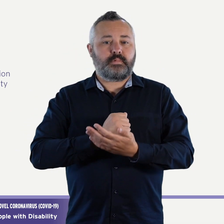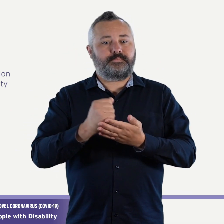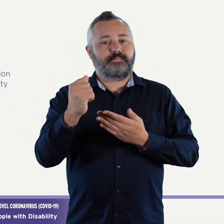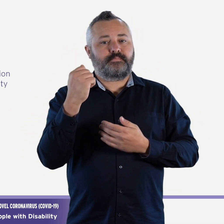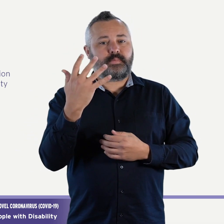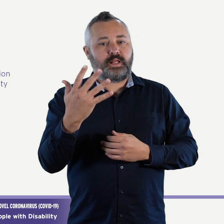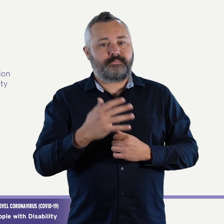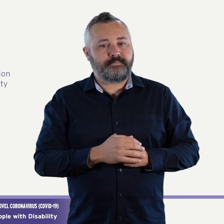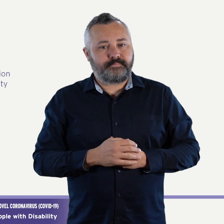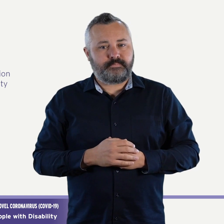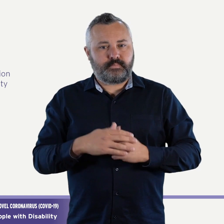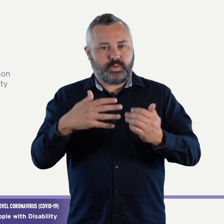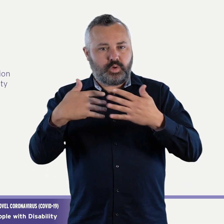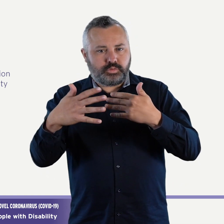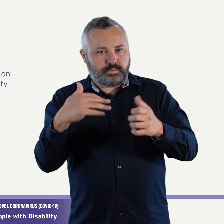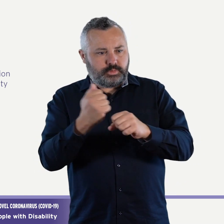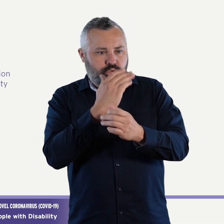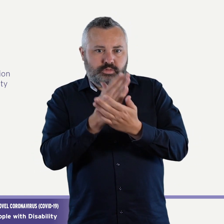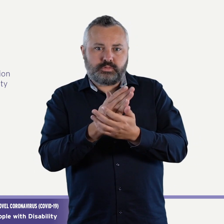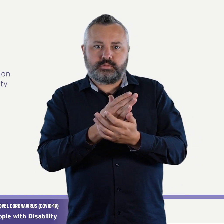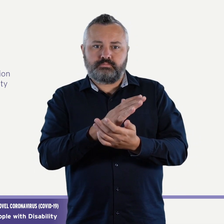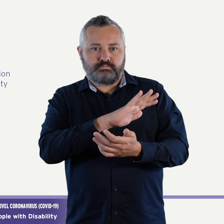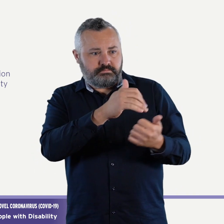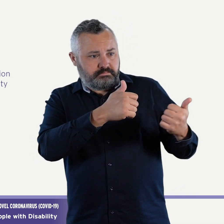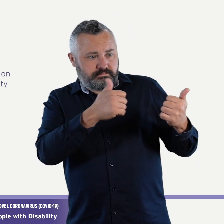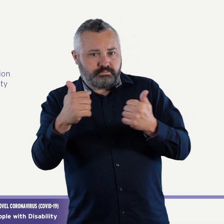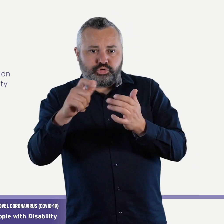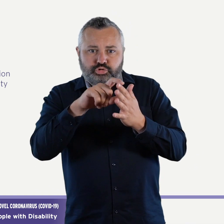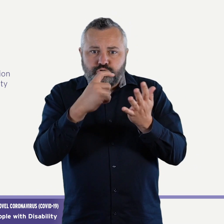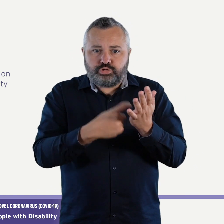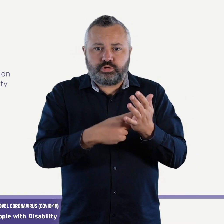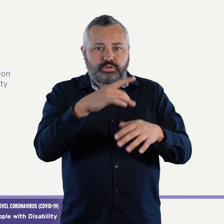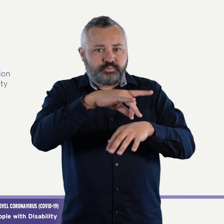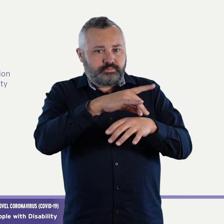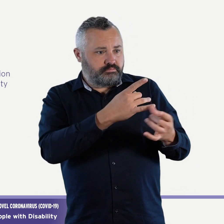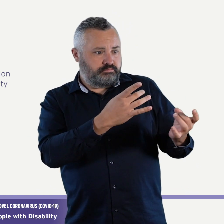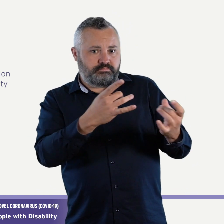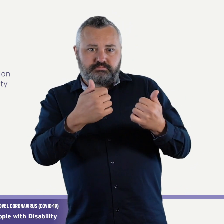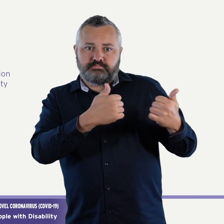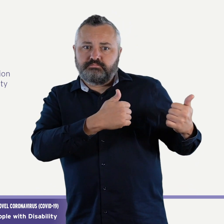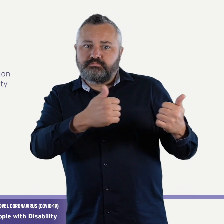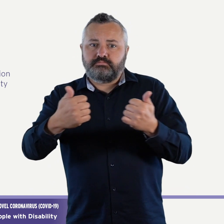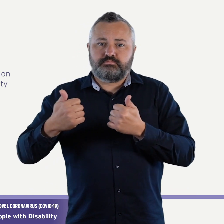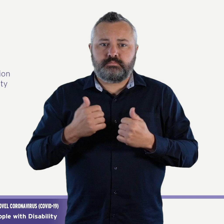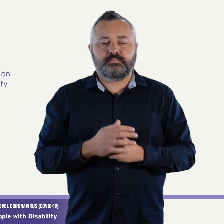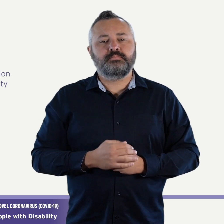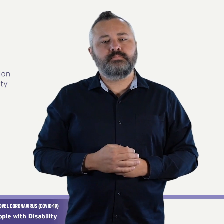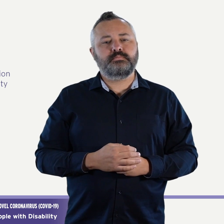5. Maintaining and preparing clinical care and public health management.